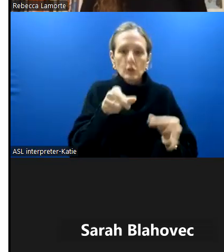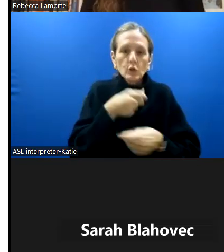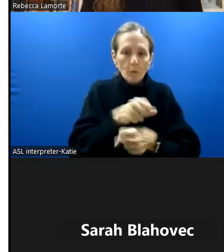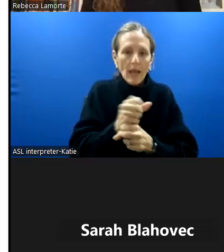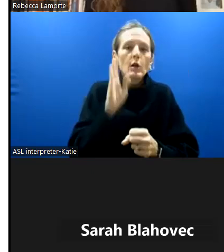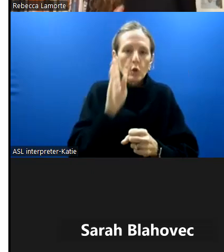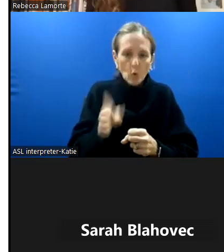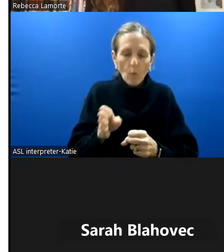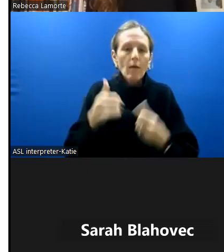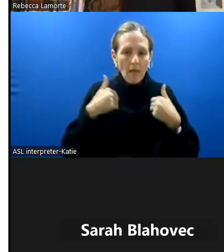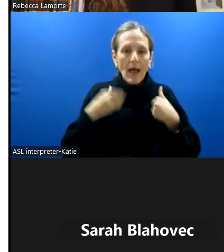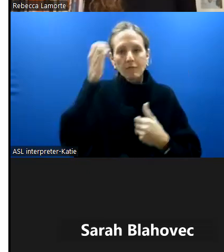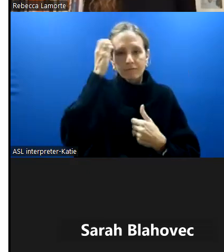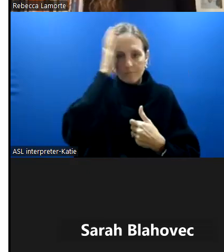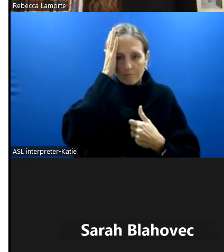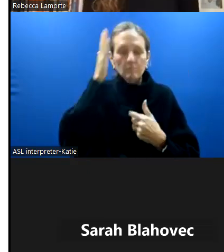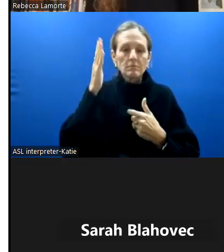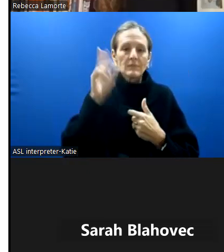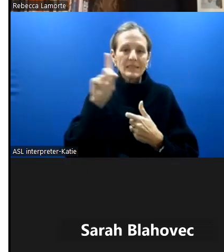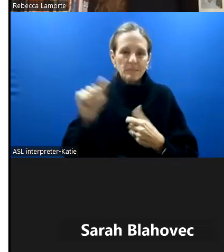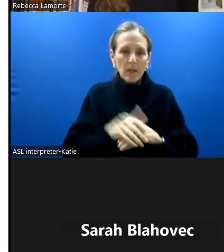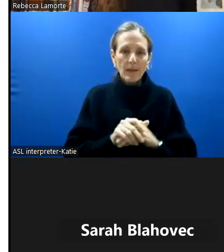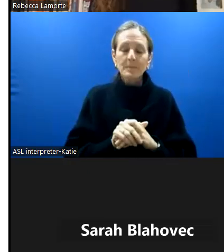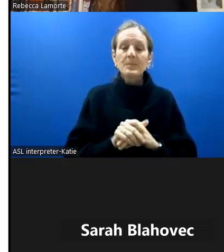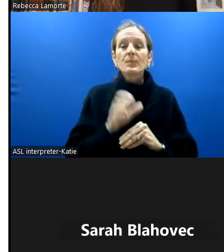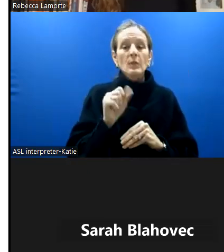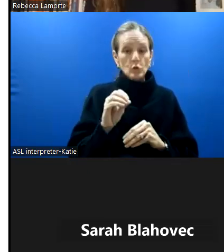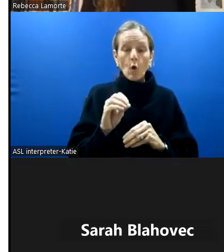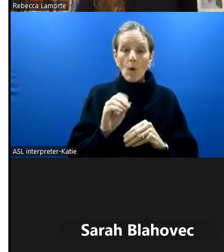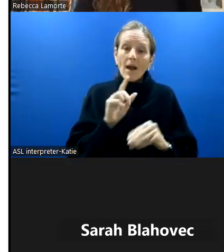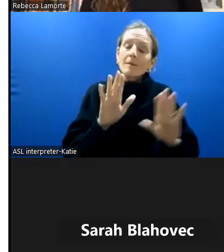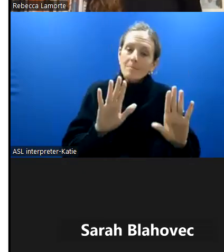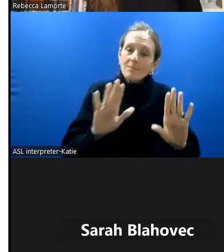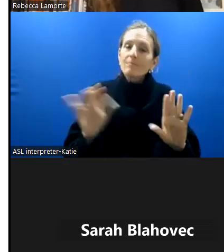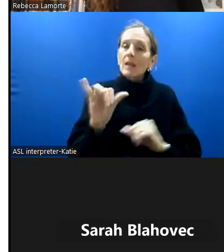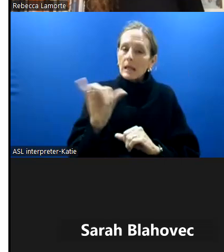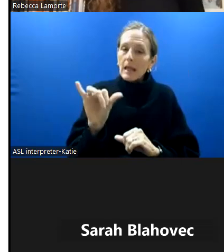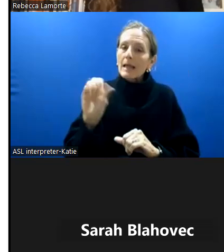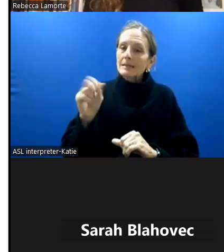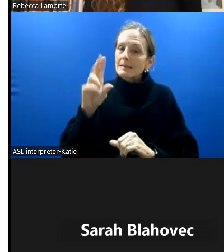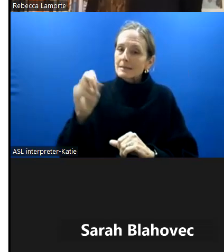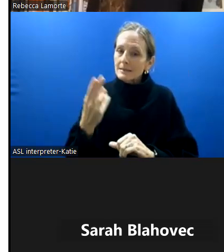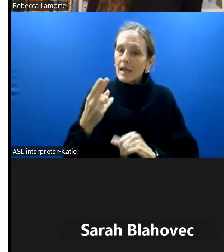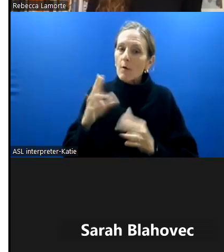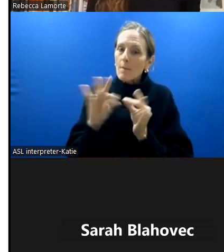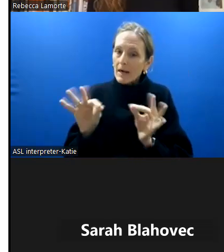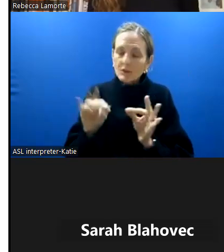and as Sarah said, we are gonna get interactive, so please don't be shy. There are no bad ideas, there are no wrong answers.